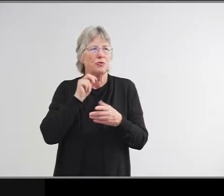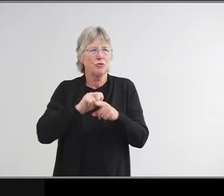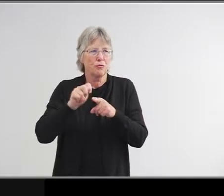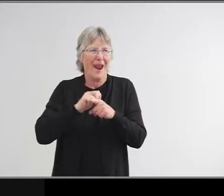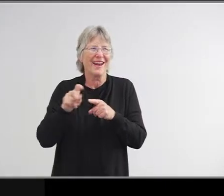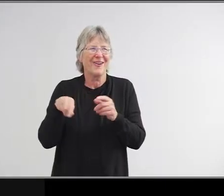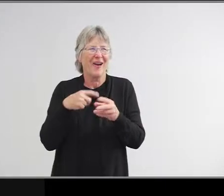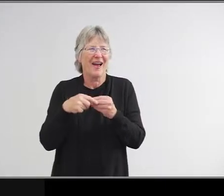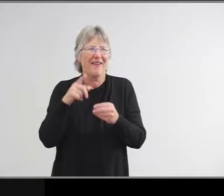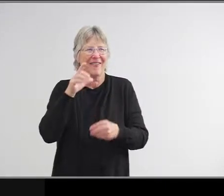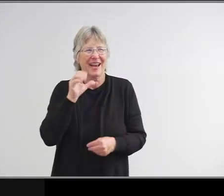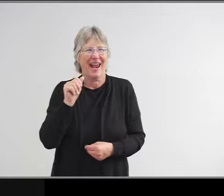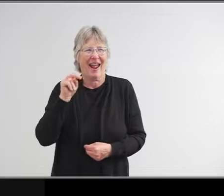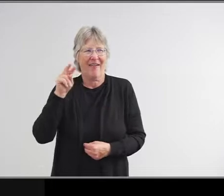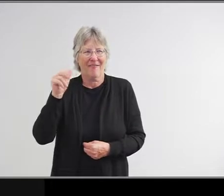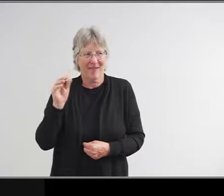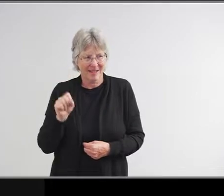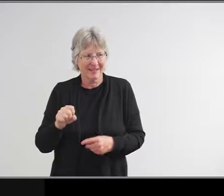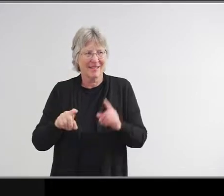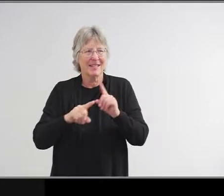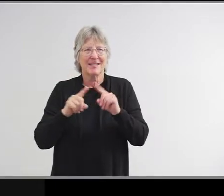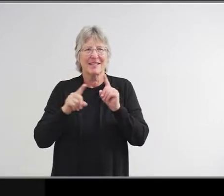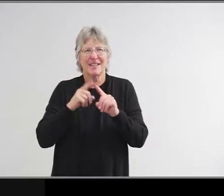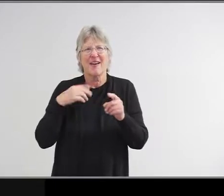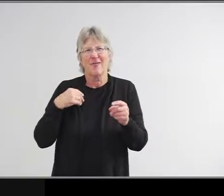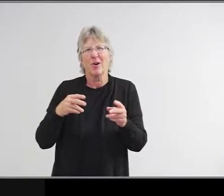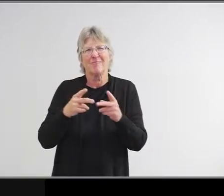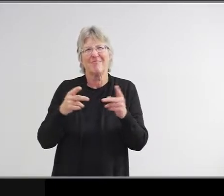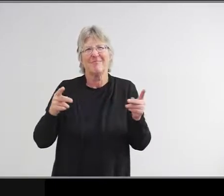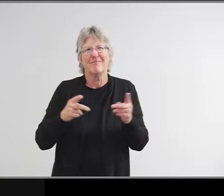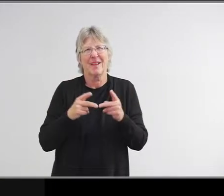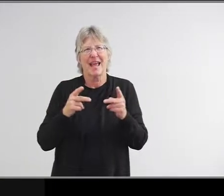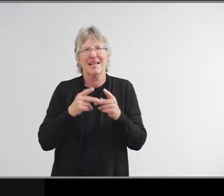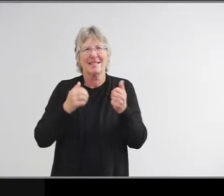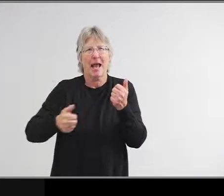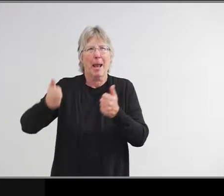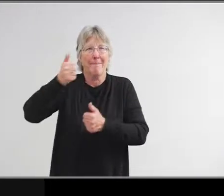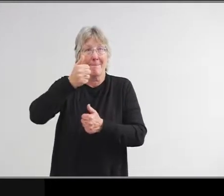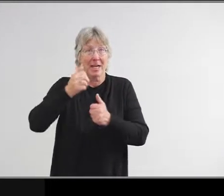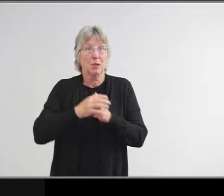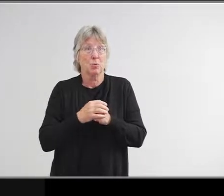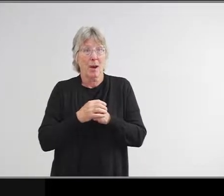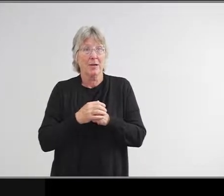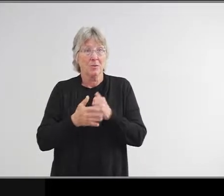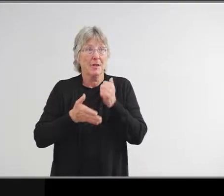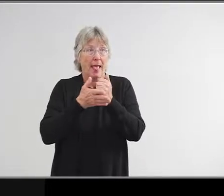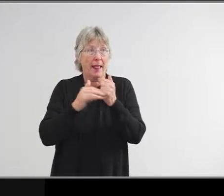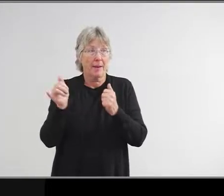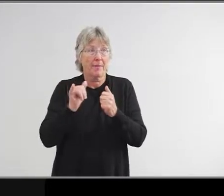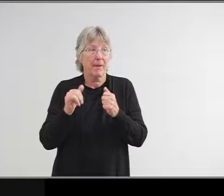supporting site administrators to name a few. The power and partnerships supporting fostering